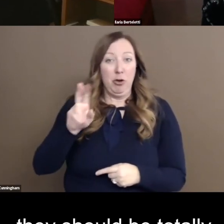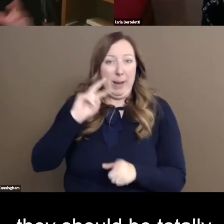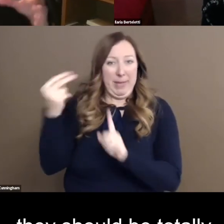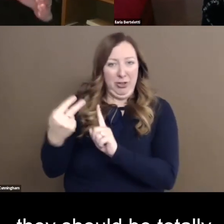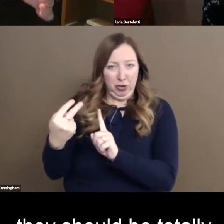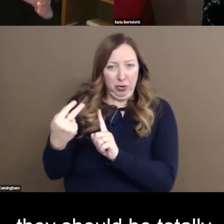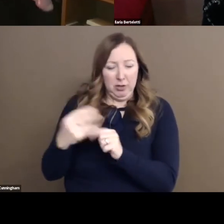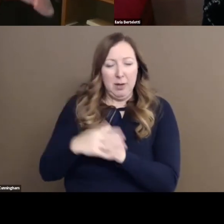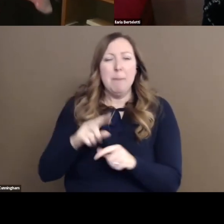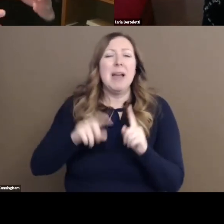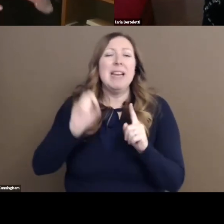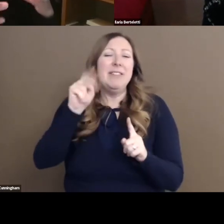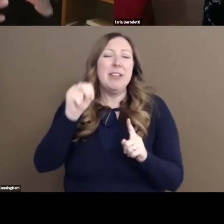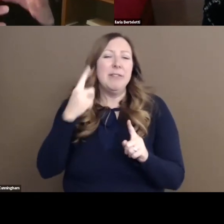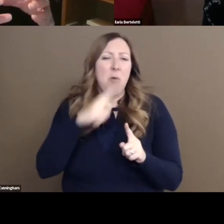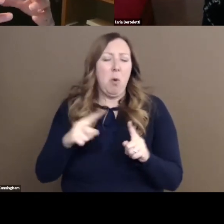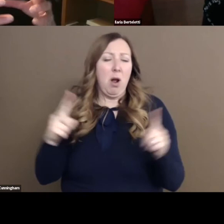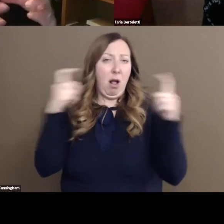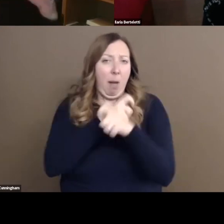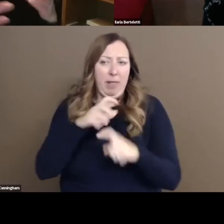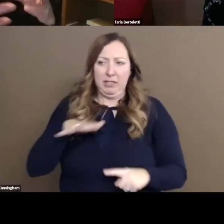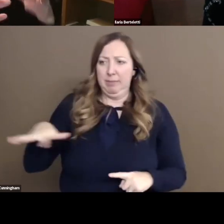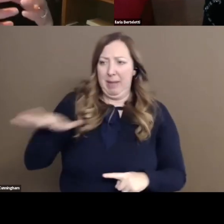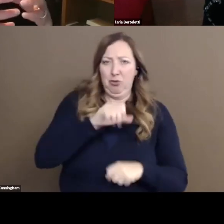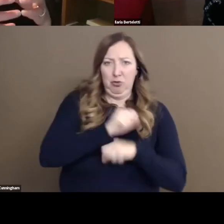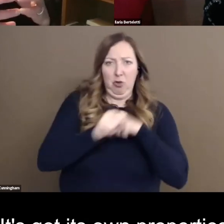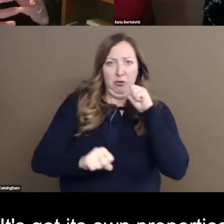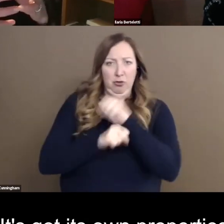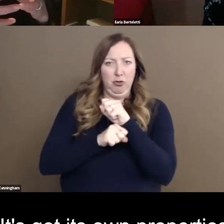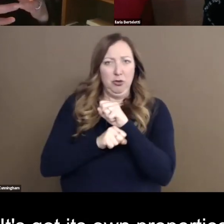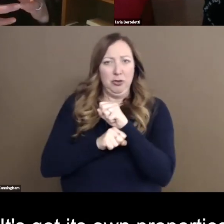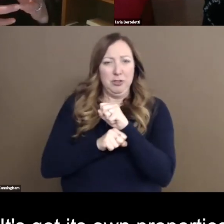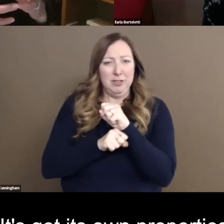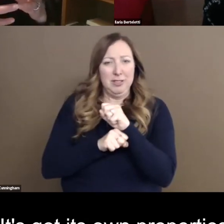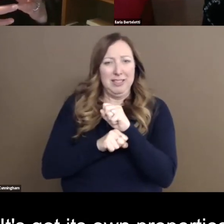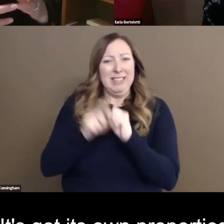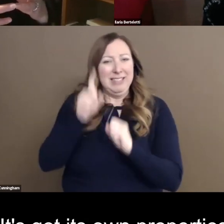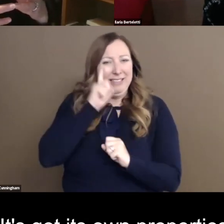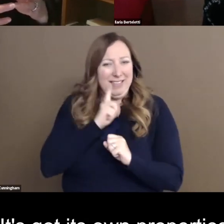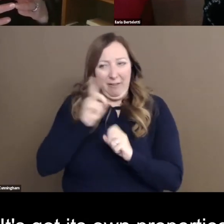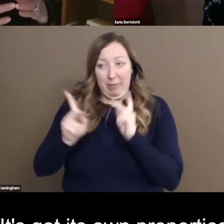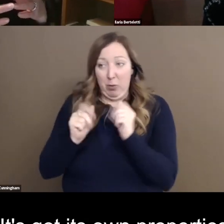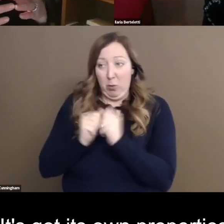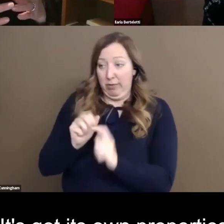be totally fine because language i think is one is a modular system it's got its